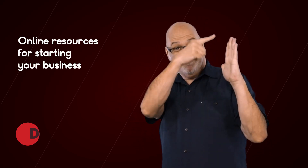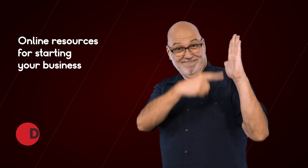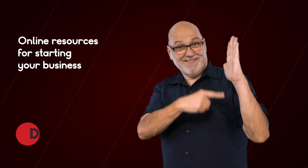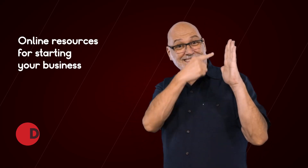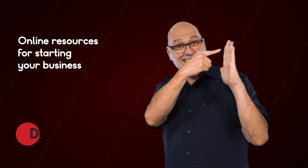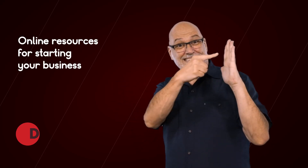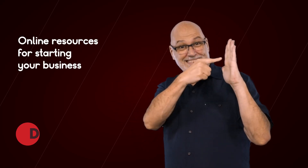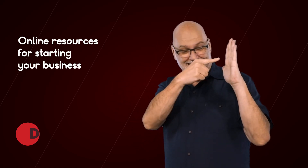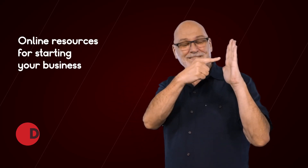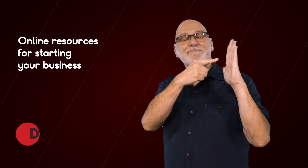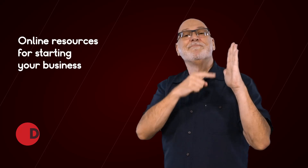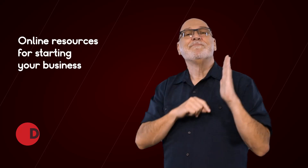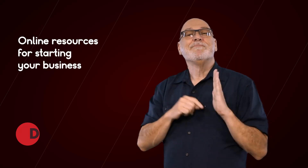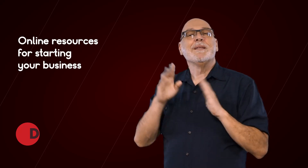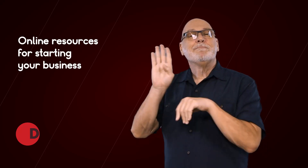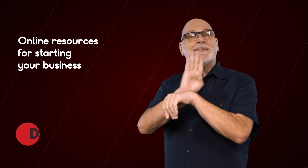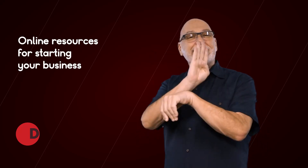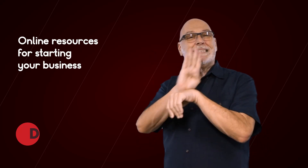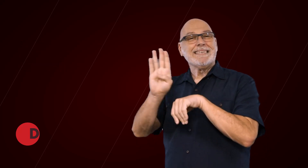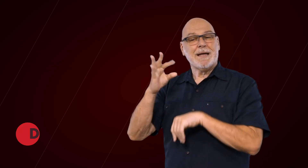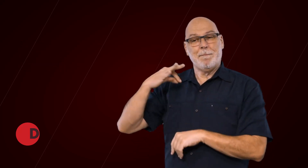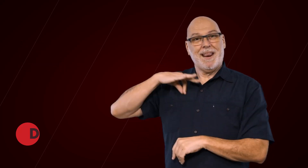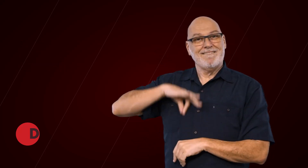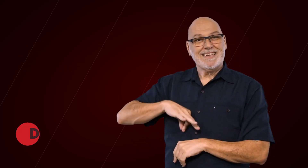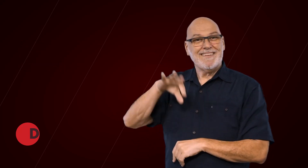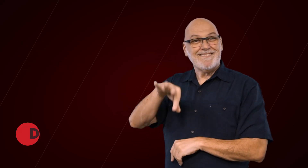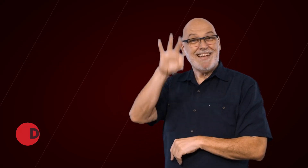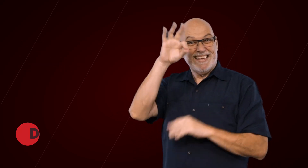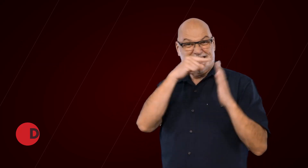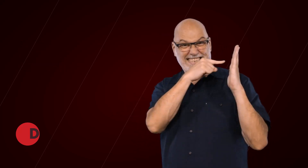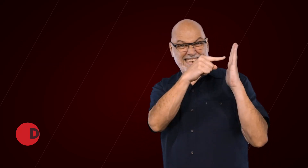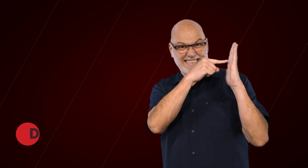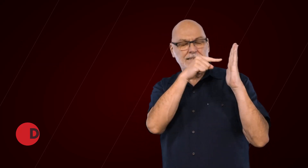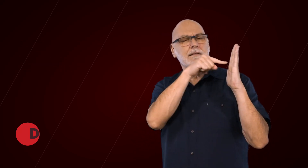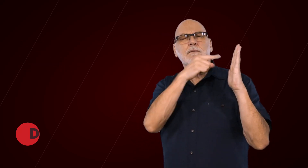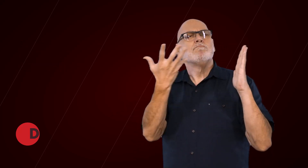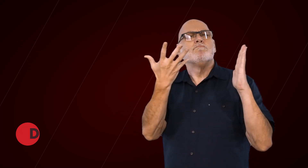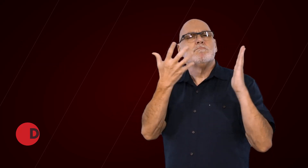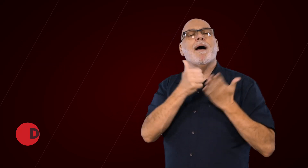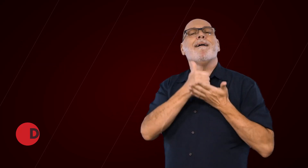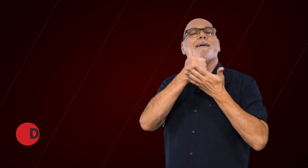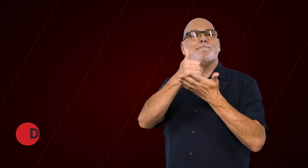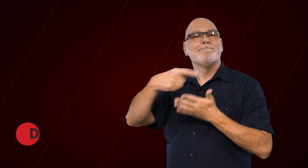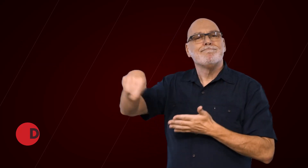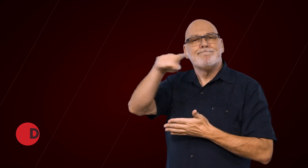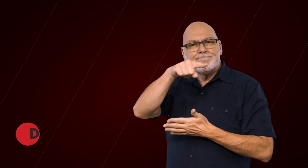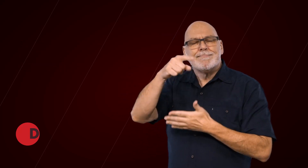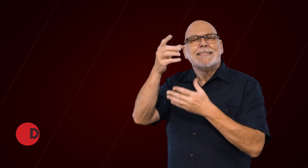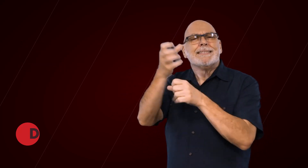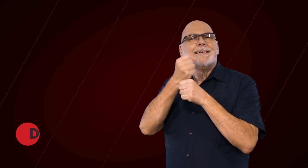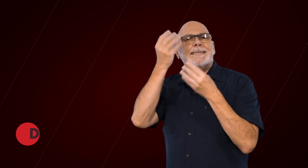Their website lists Business Benefits Finder that helps you get